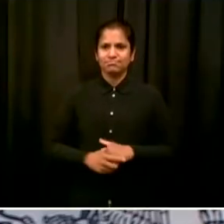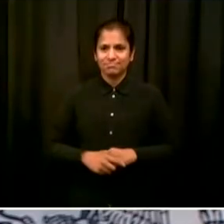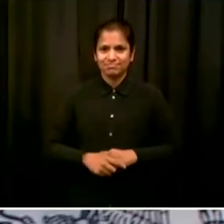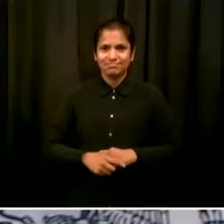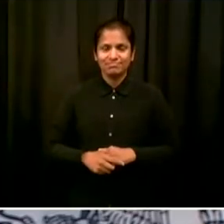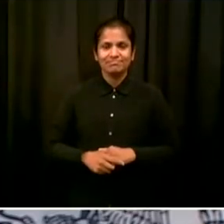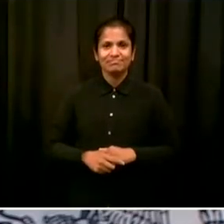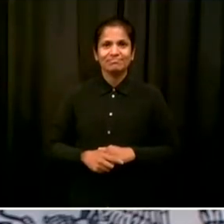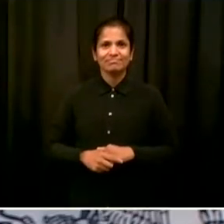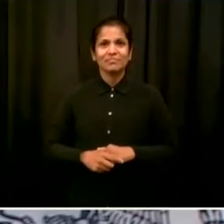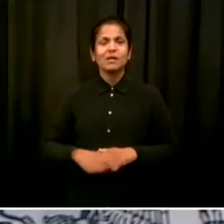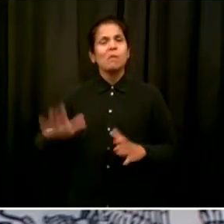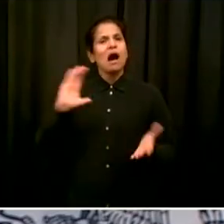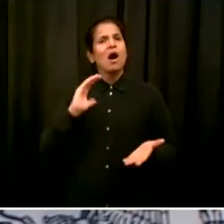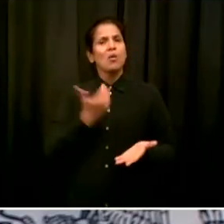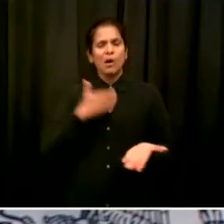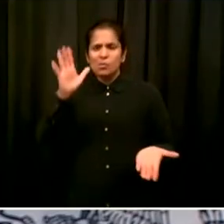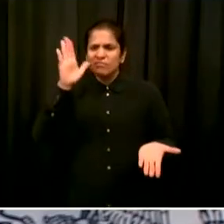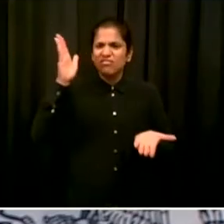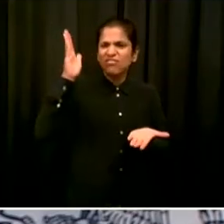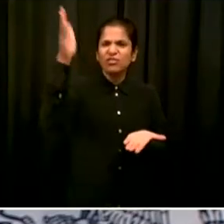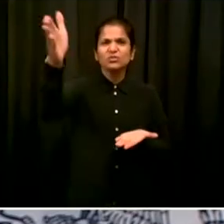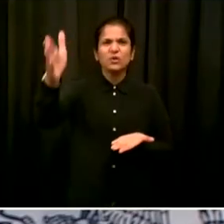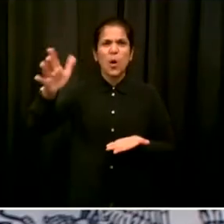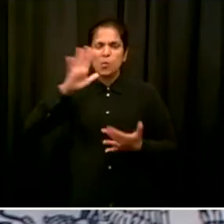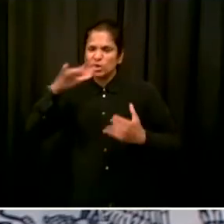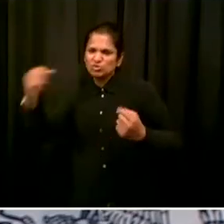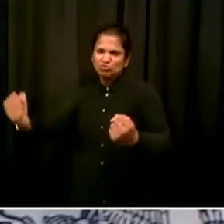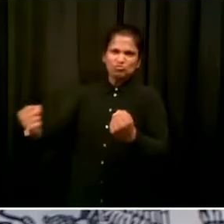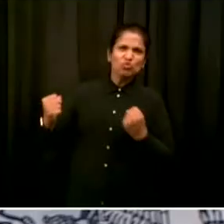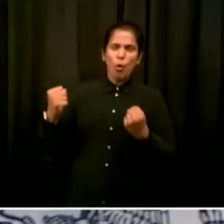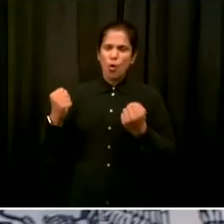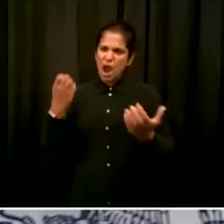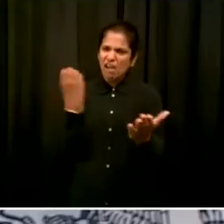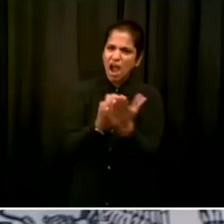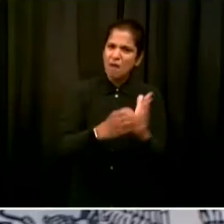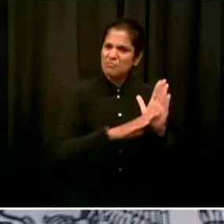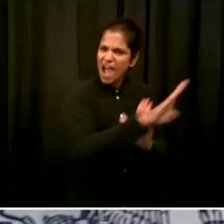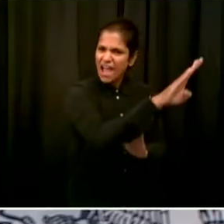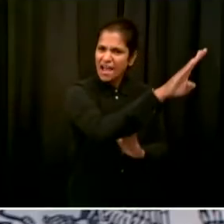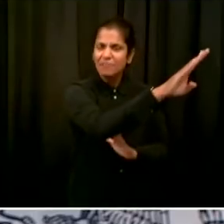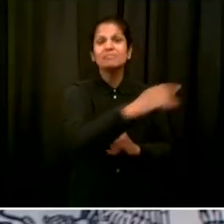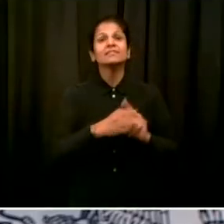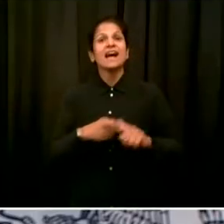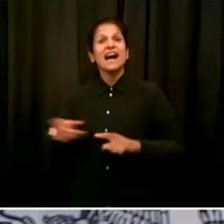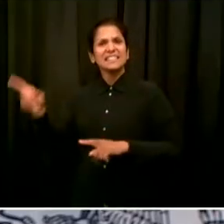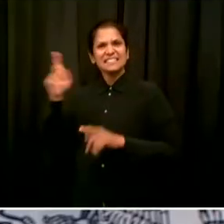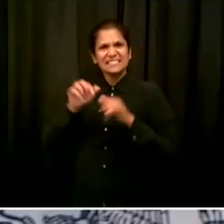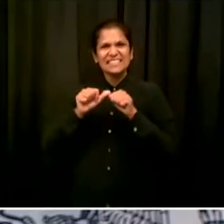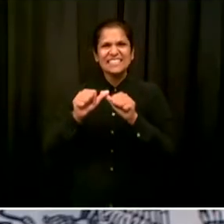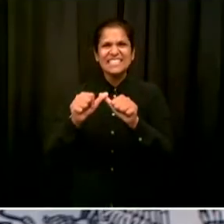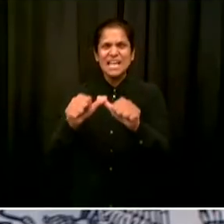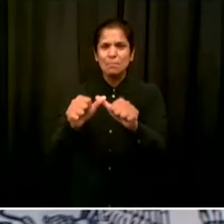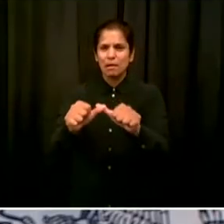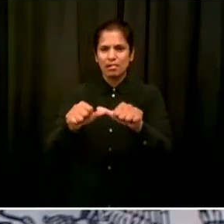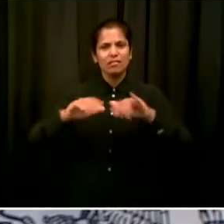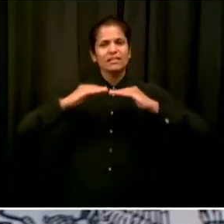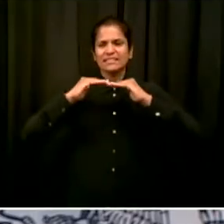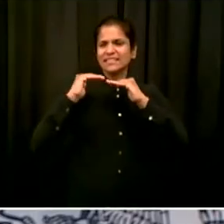DIFFERENT. THE FUTURE LOOKS VERY MUCH BETTER. THE FUTURE IS ONE OF ECONOMIC RECORYVE.